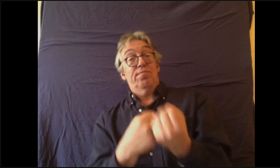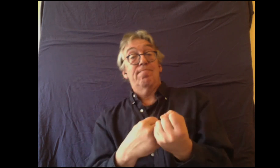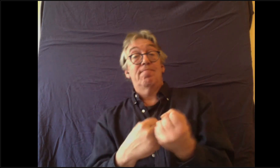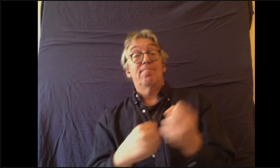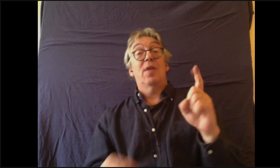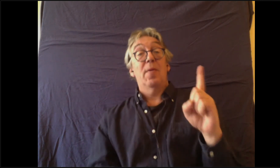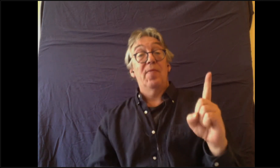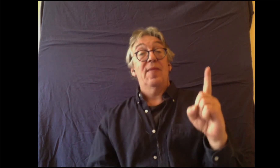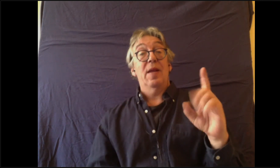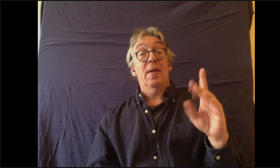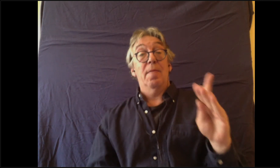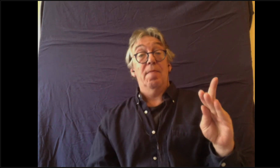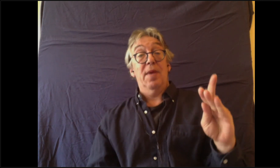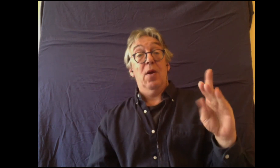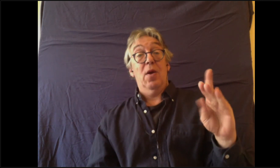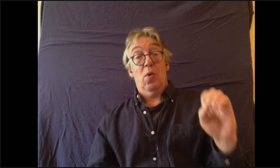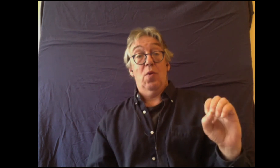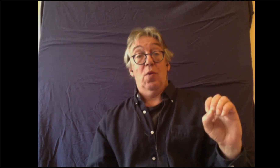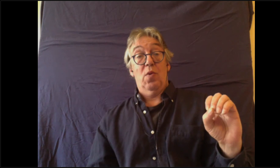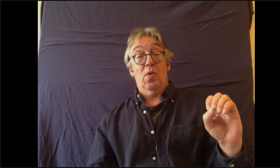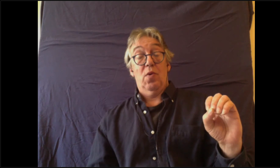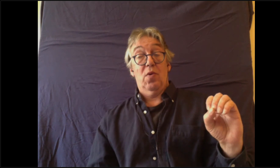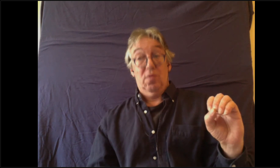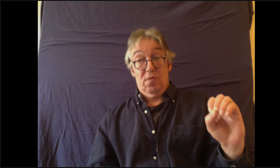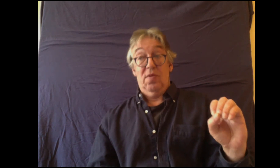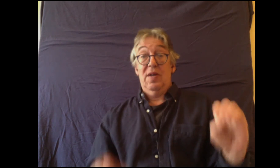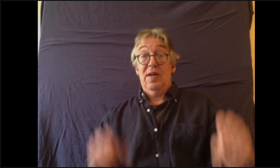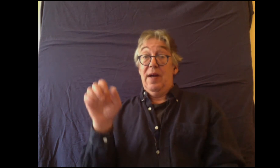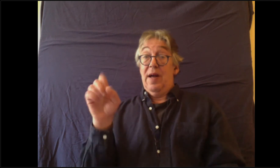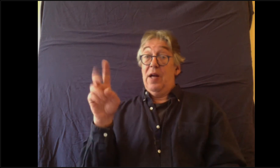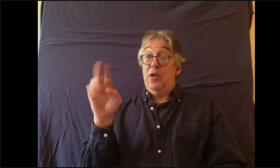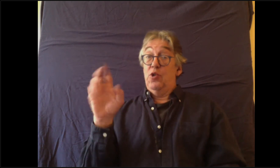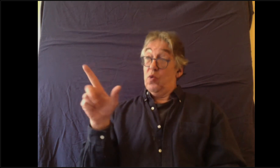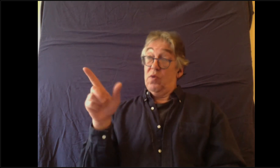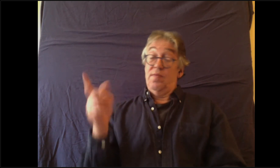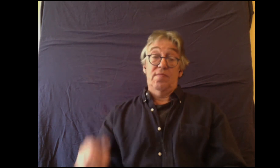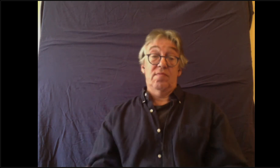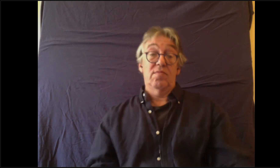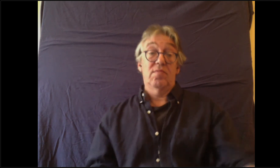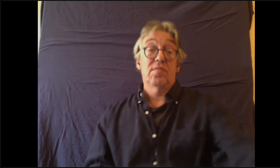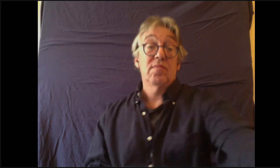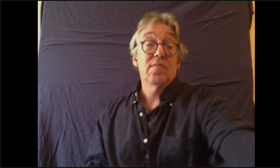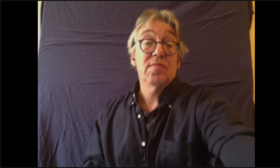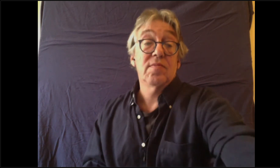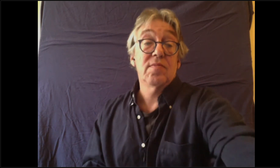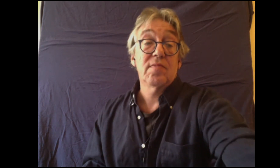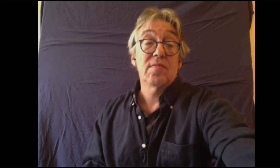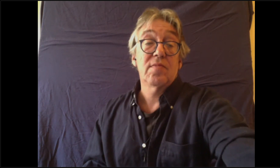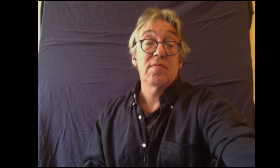Andrew, would you like to...? ANDREW: Yes. I think it goes two ways.